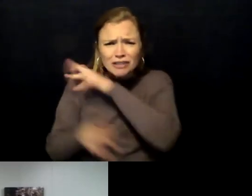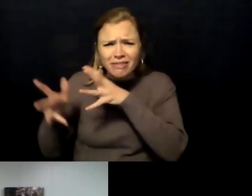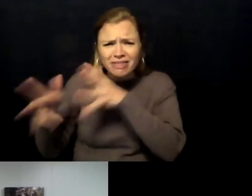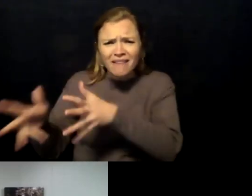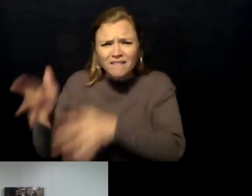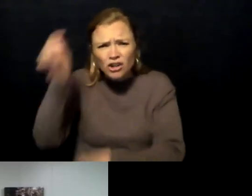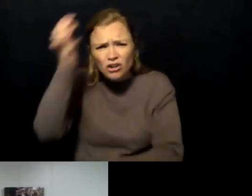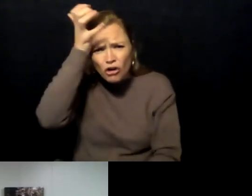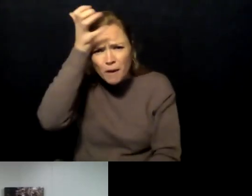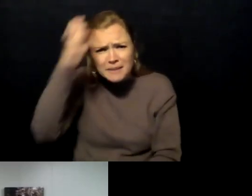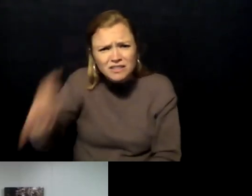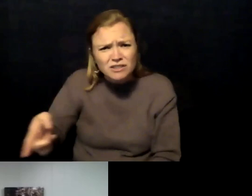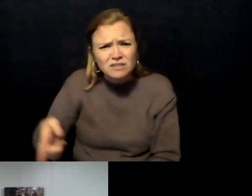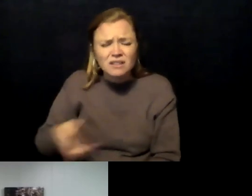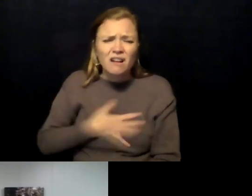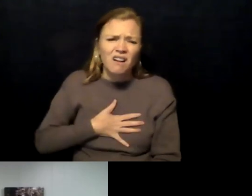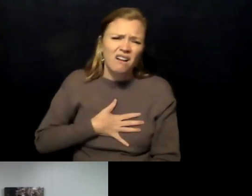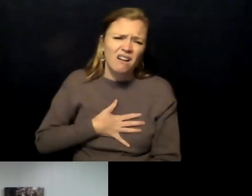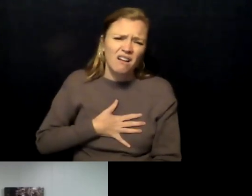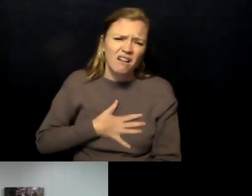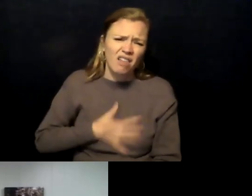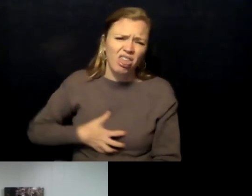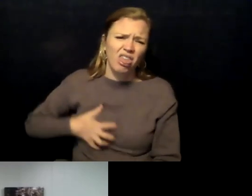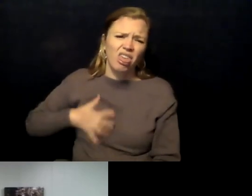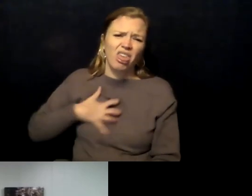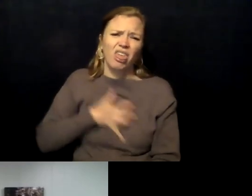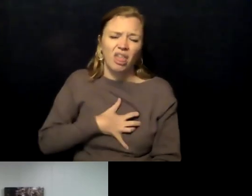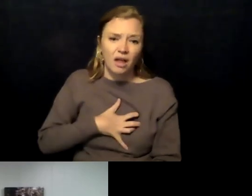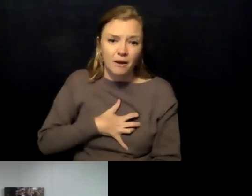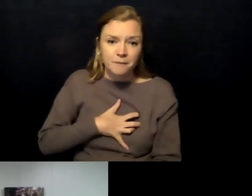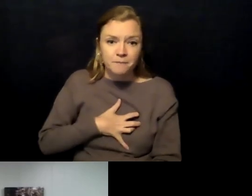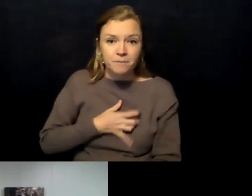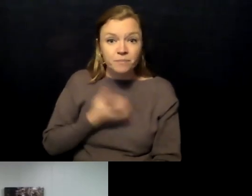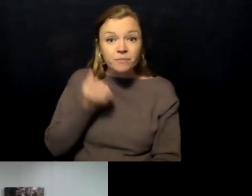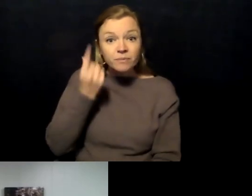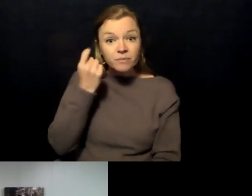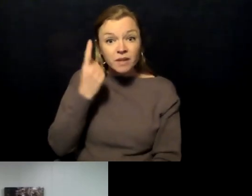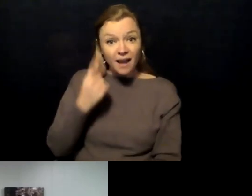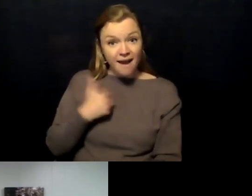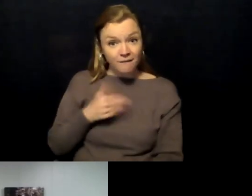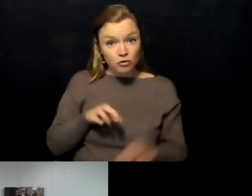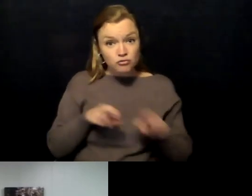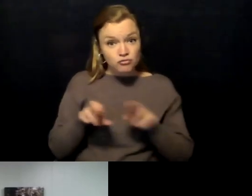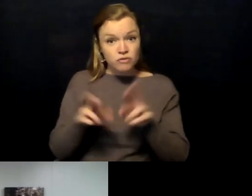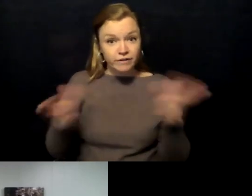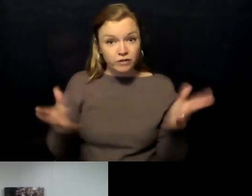I live very close to the Potomac river which comes through Virginia, Maryland, DC and you know and